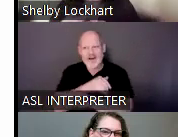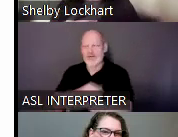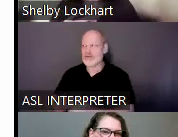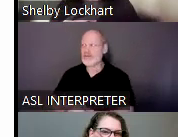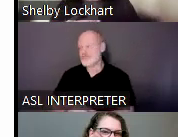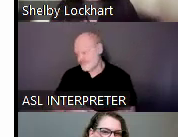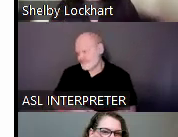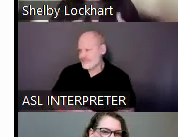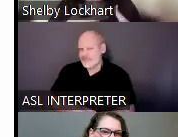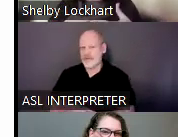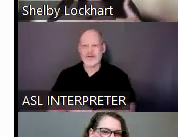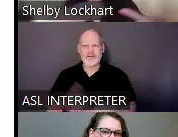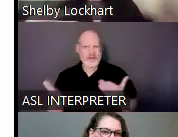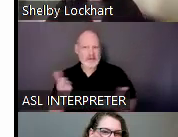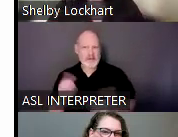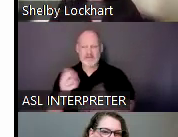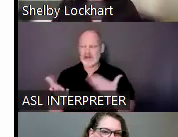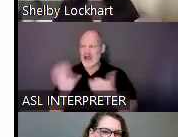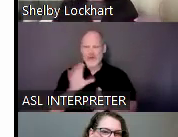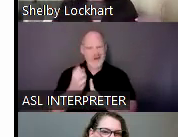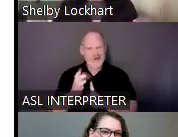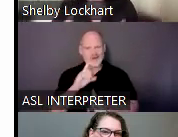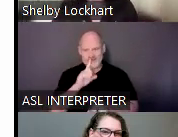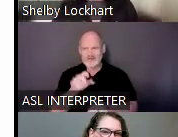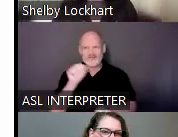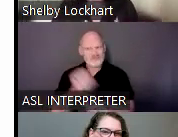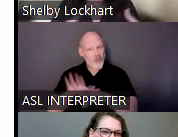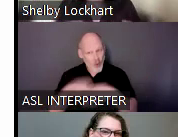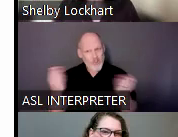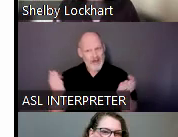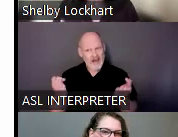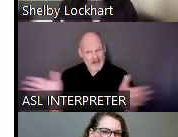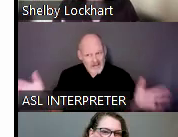some don't; or do we have a universal system? So one of the biggest things